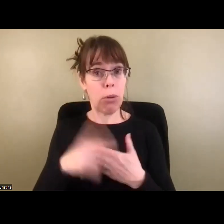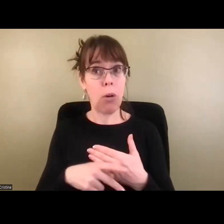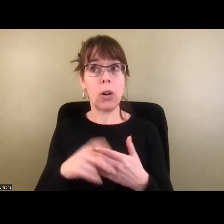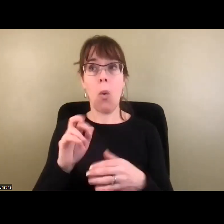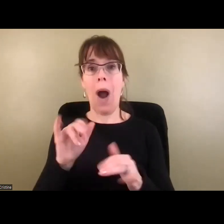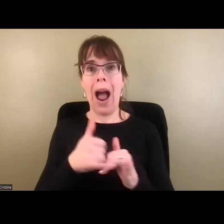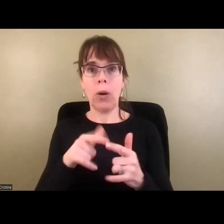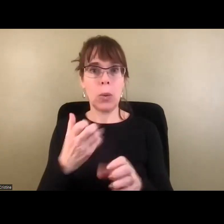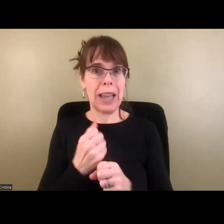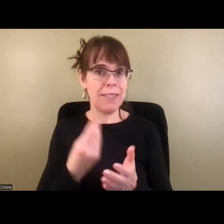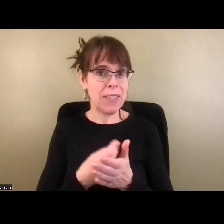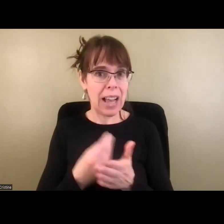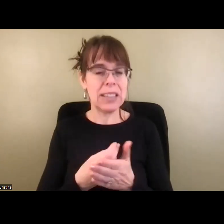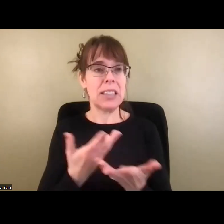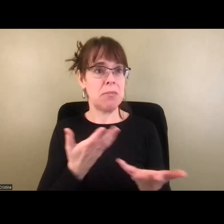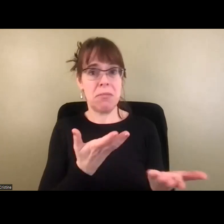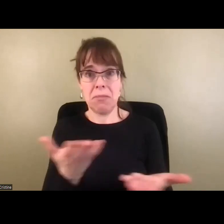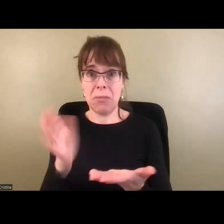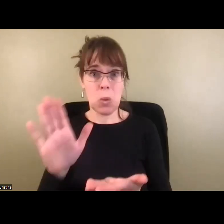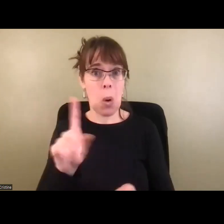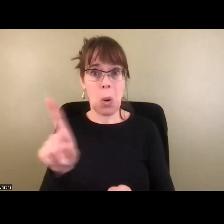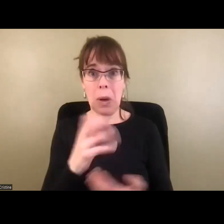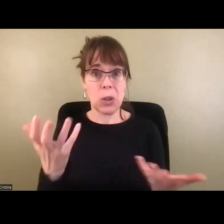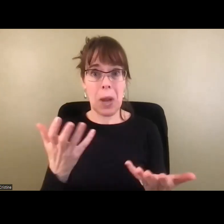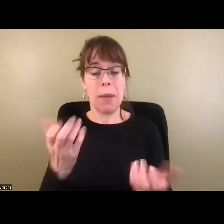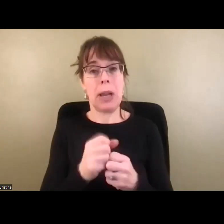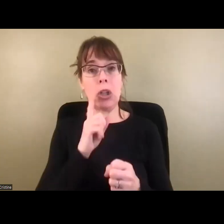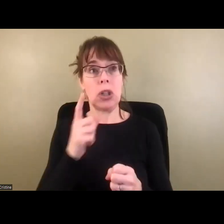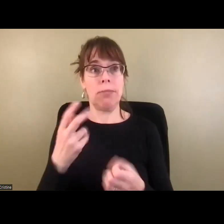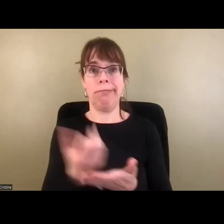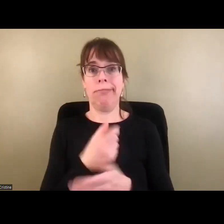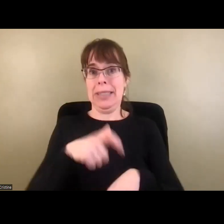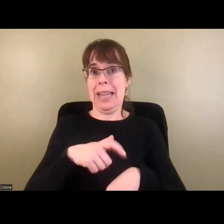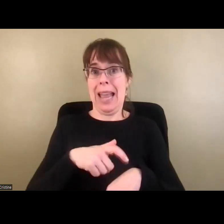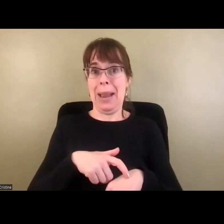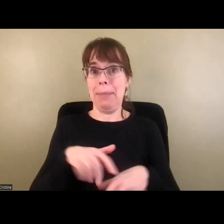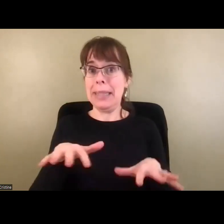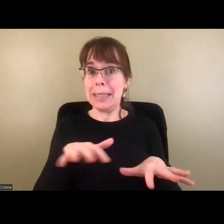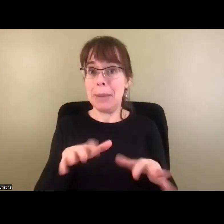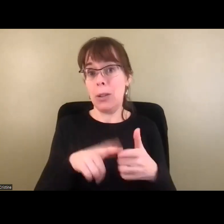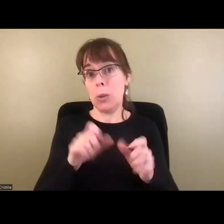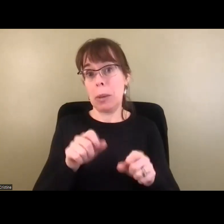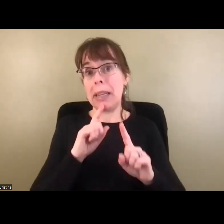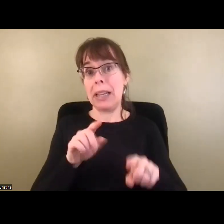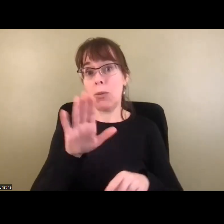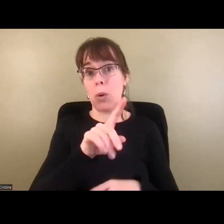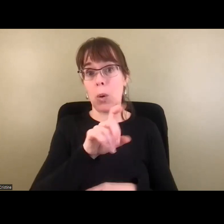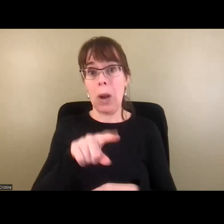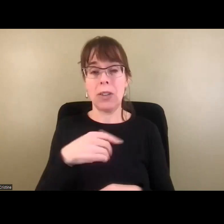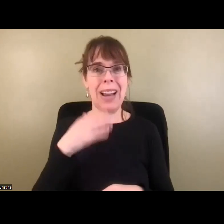What questions do you all have? I want to make sure that you know we use this time and space to answer those things, because I know you all have some questions.